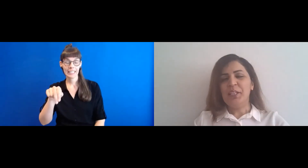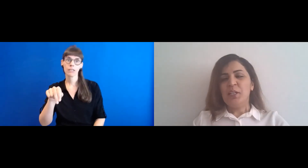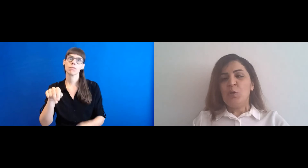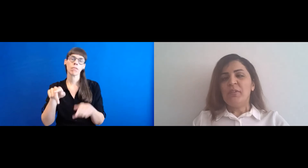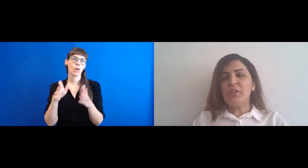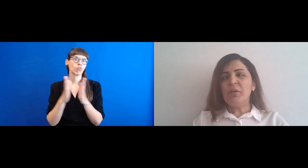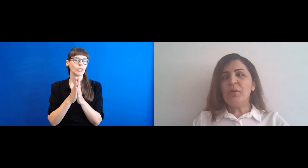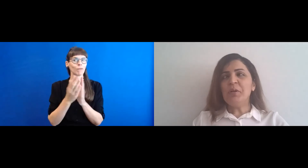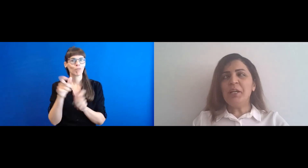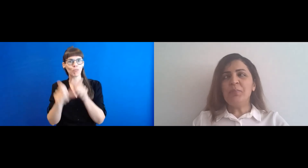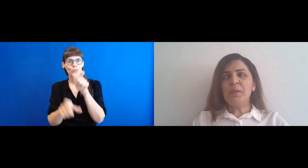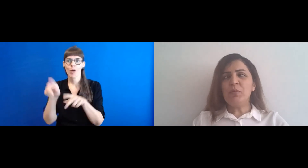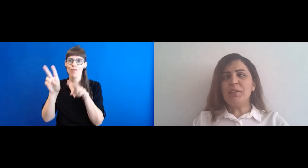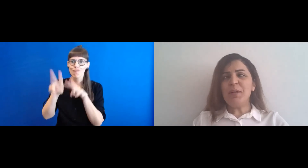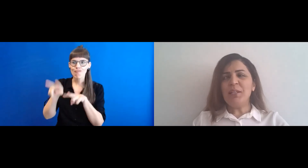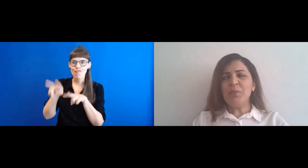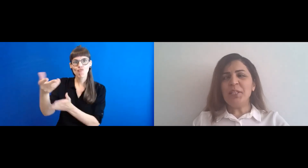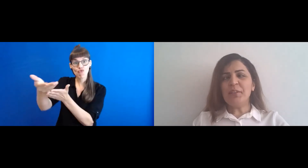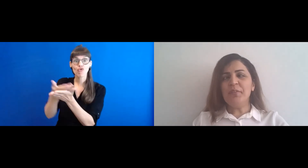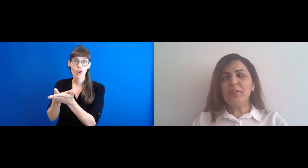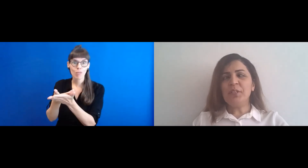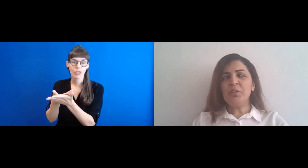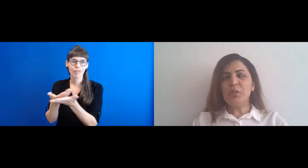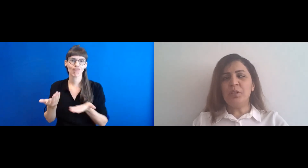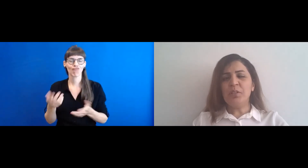encourage colleagues to have a look at that document and do get in touch